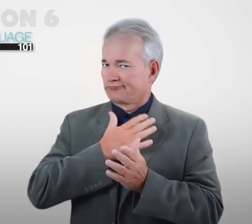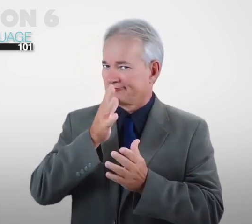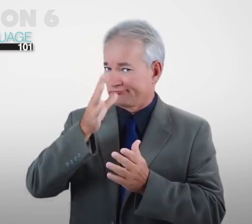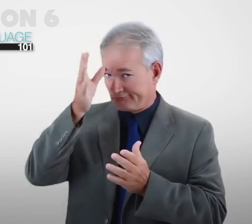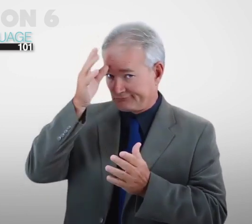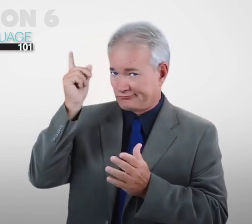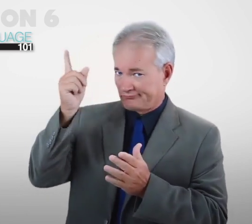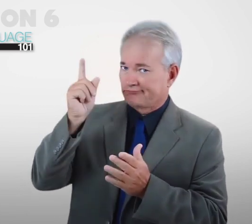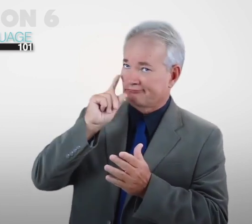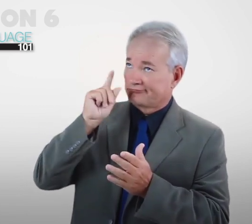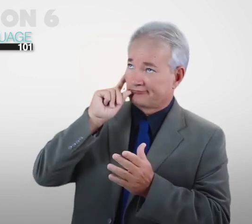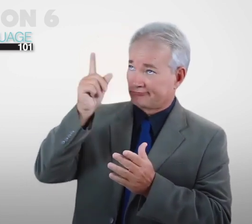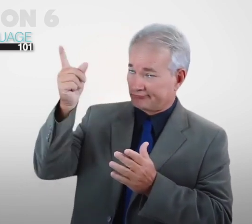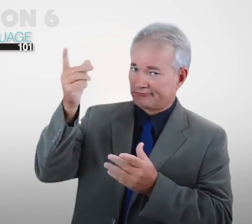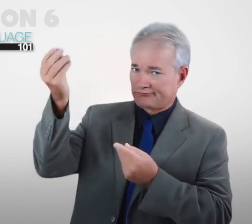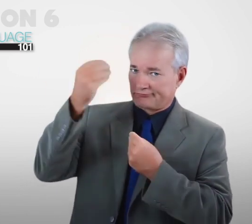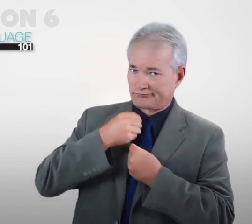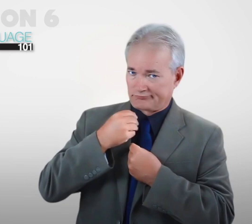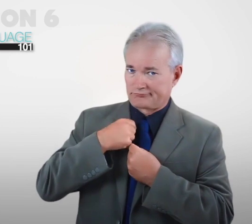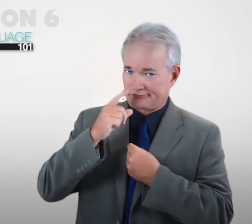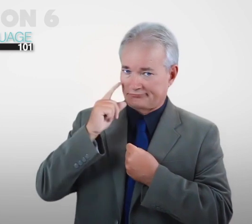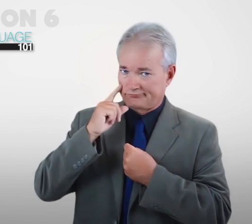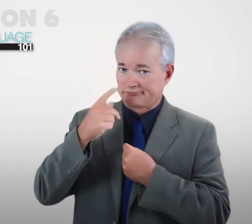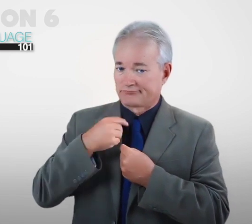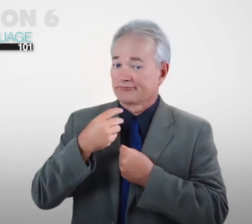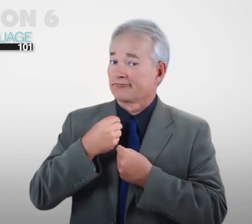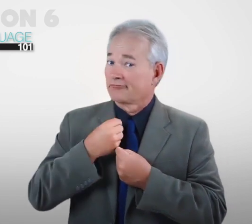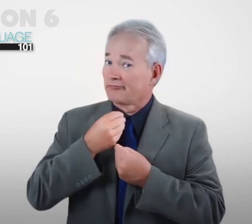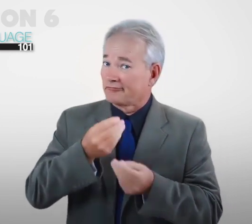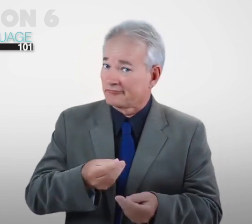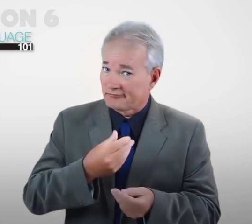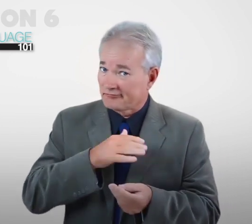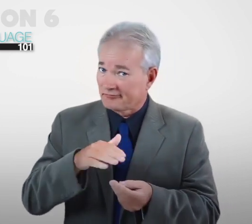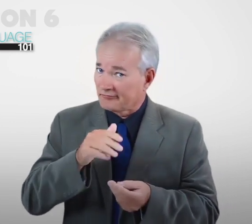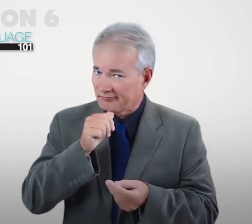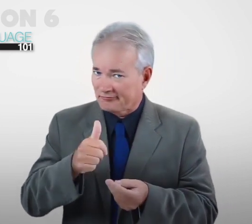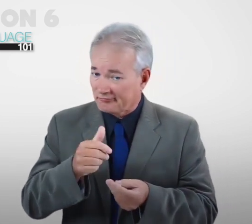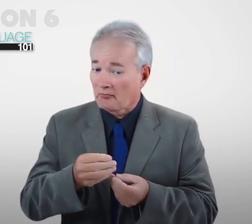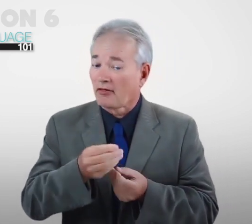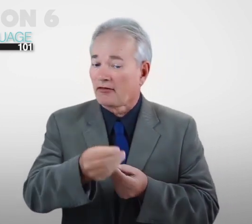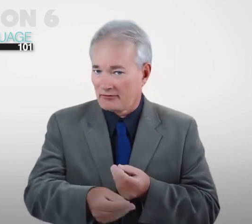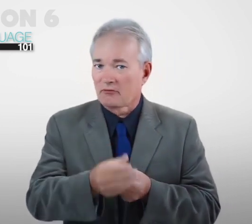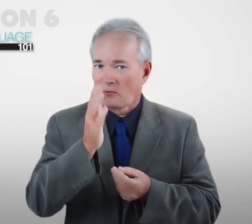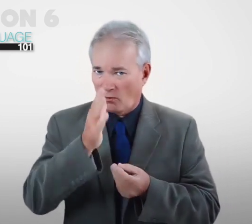And that was the case for my parents to me, and I've passed it to my children, who passed it to theirs,